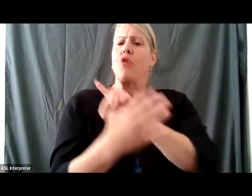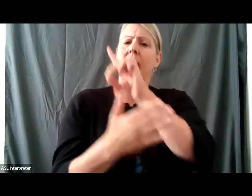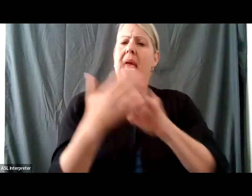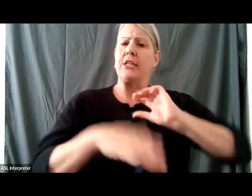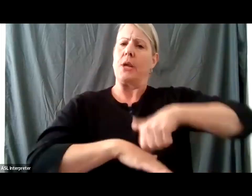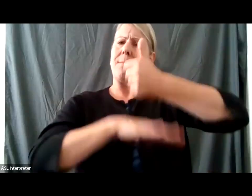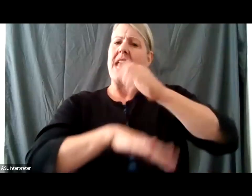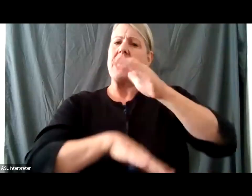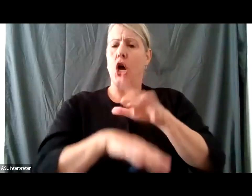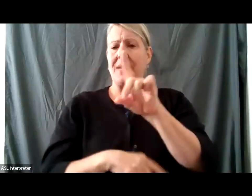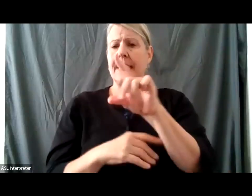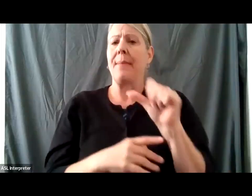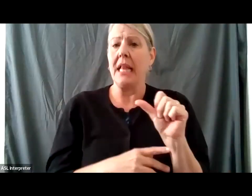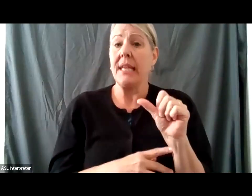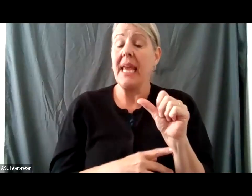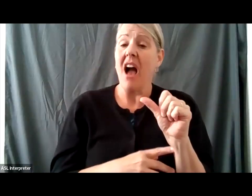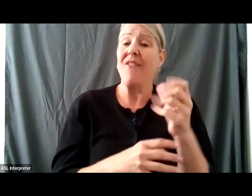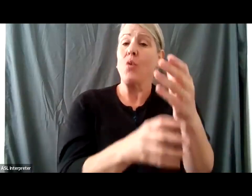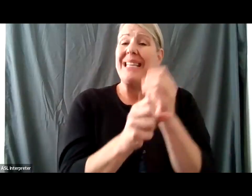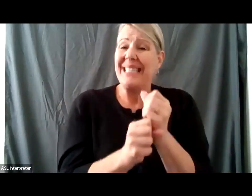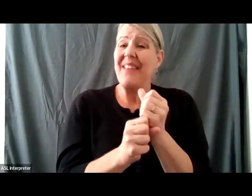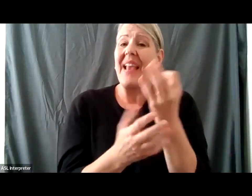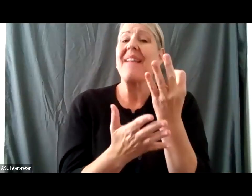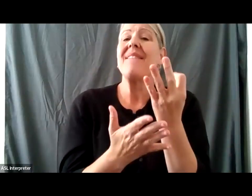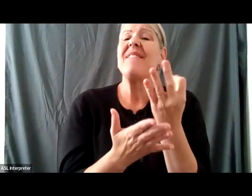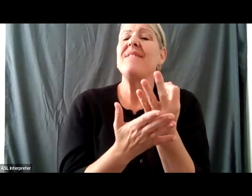federal finance assistance and in federally conducted programs